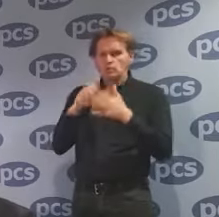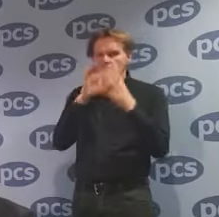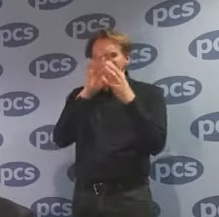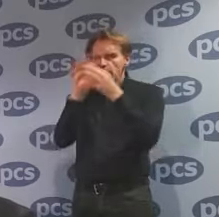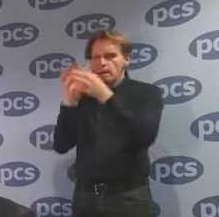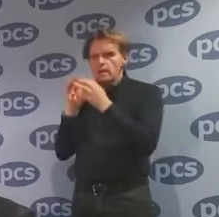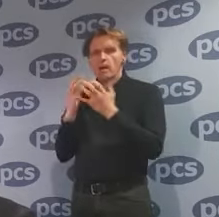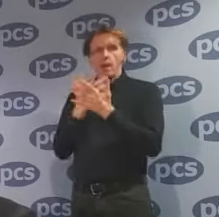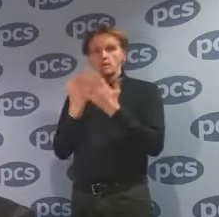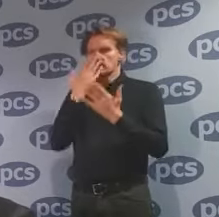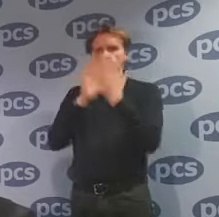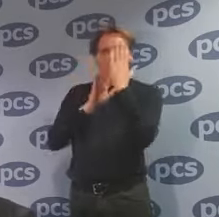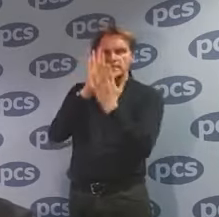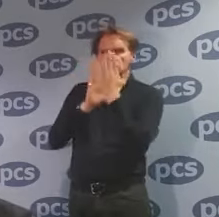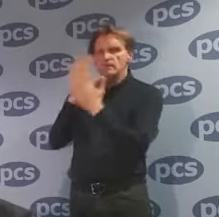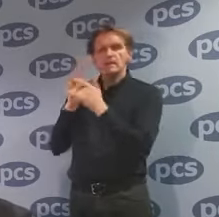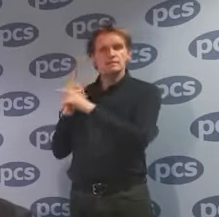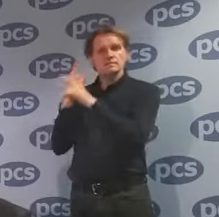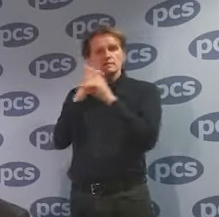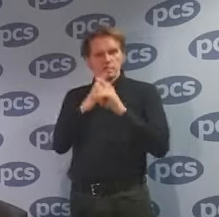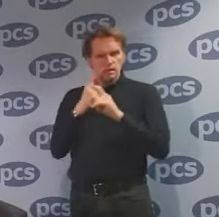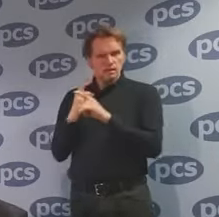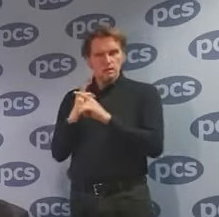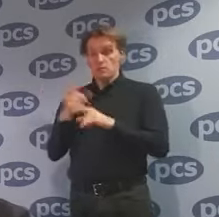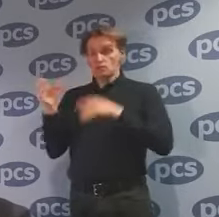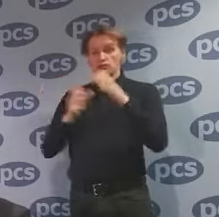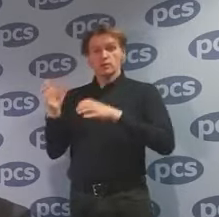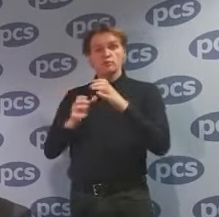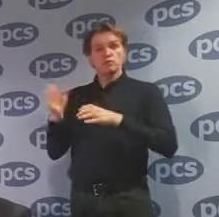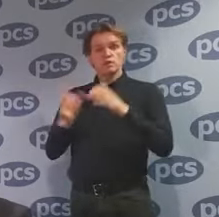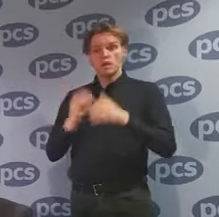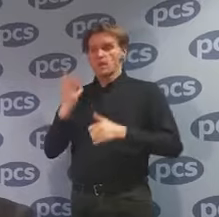discussions. We've recruited 3,000 members during the pay ballot so it's a